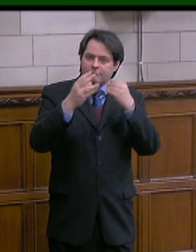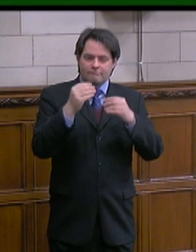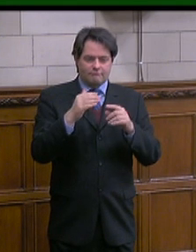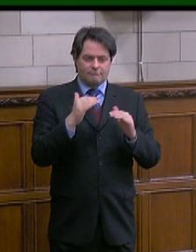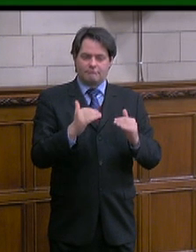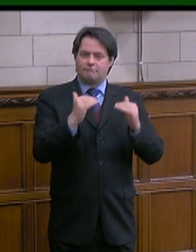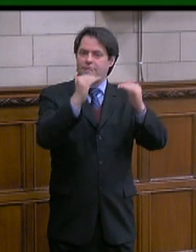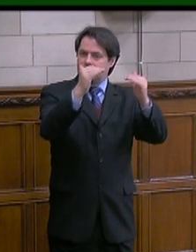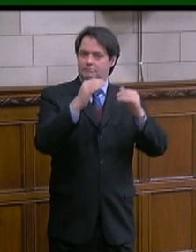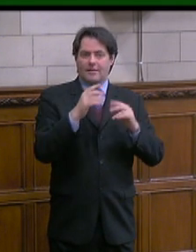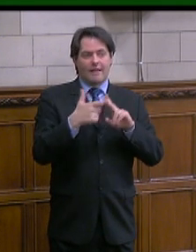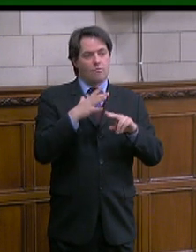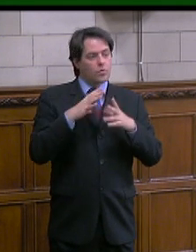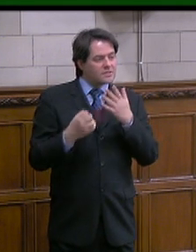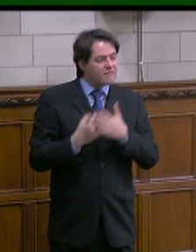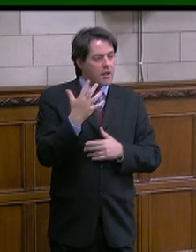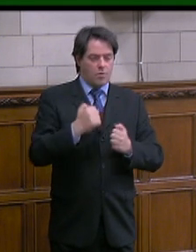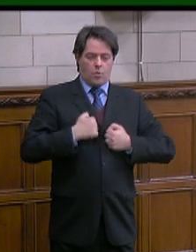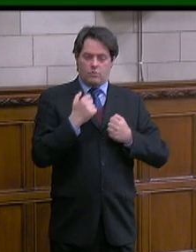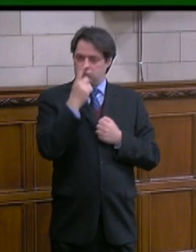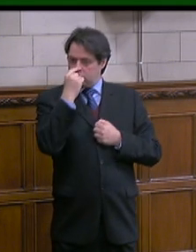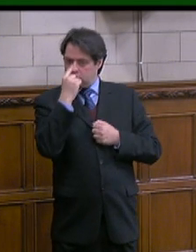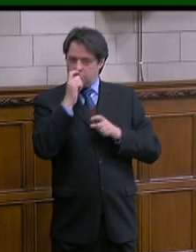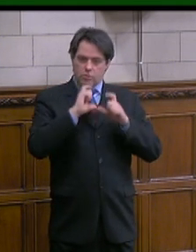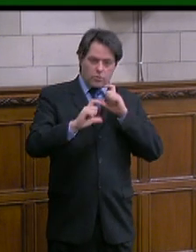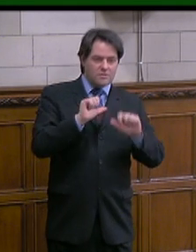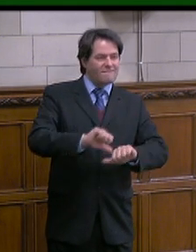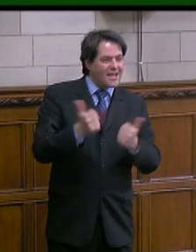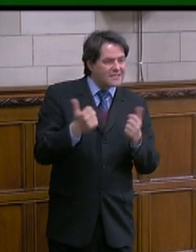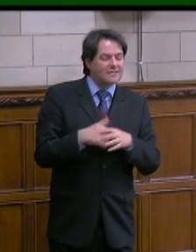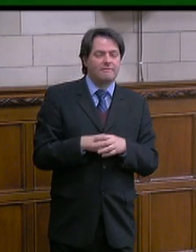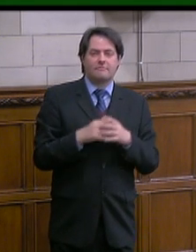For people who wish to develop their ability to communicate effectively with those with